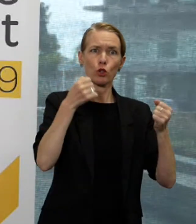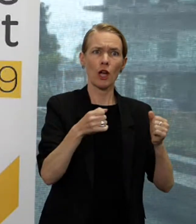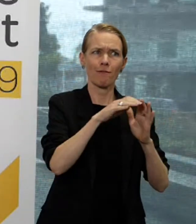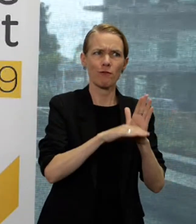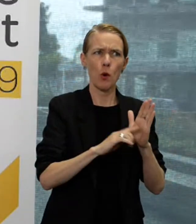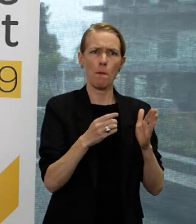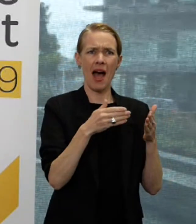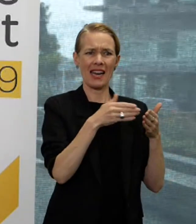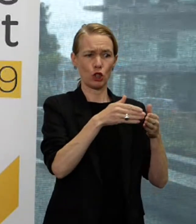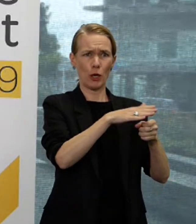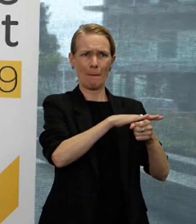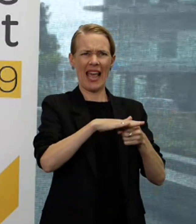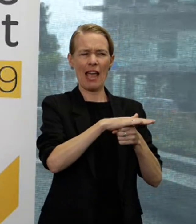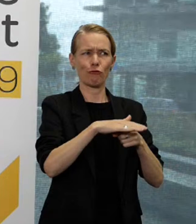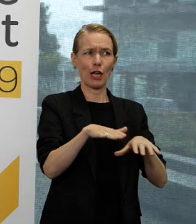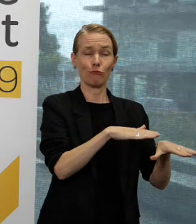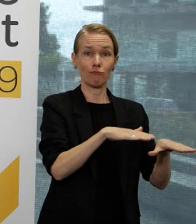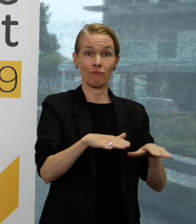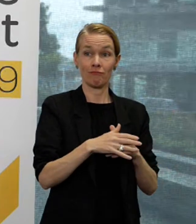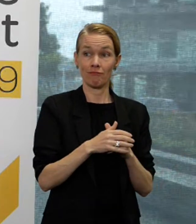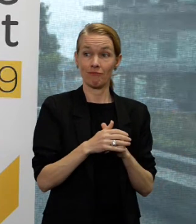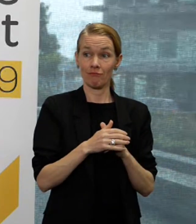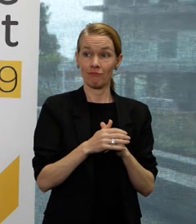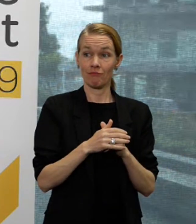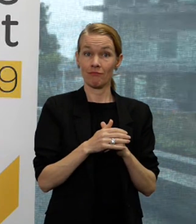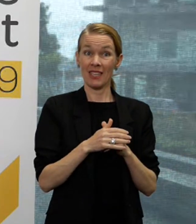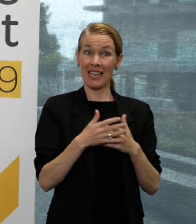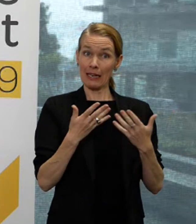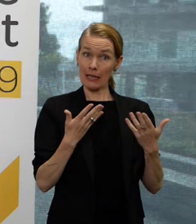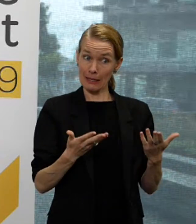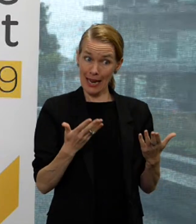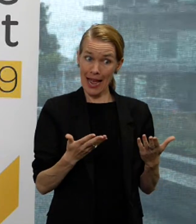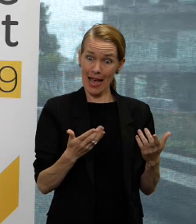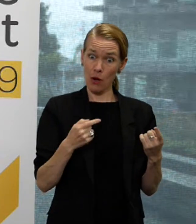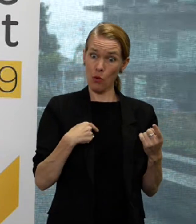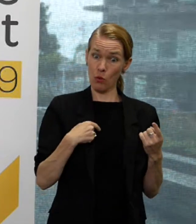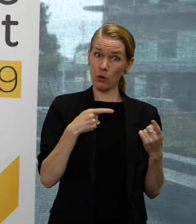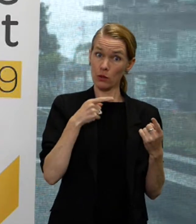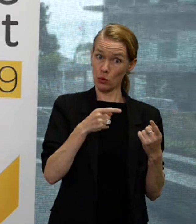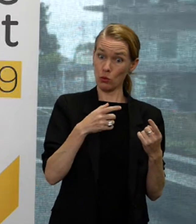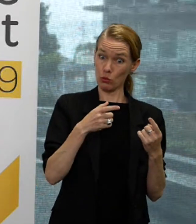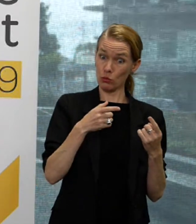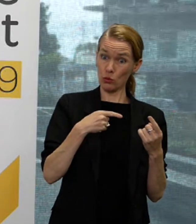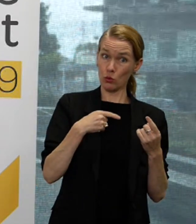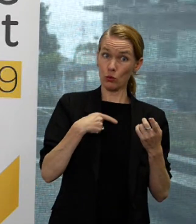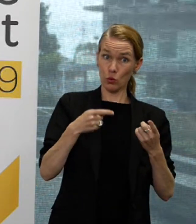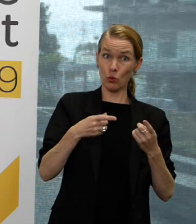but what can you do to allay concerns amongst the public that the checks and balances are there?